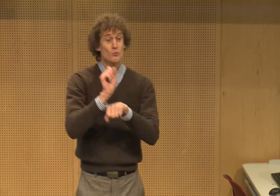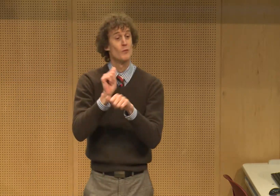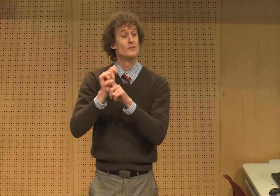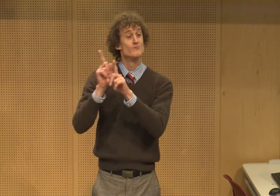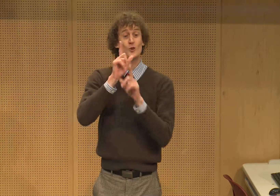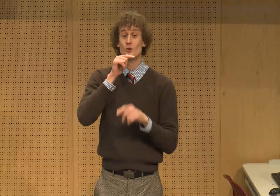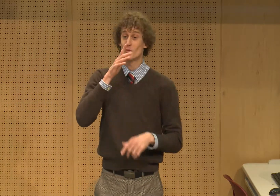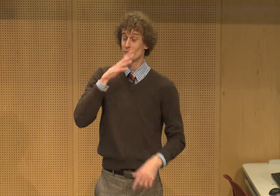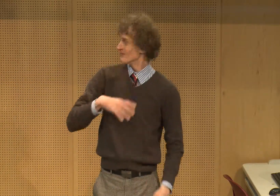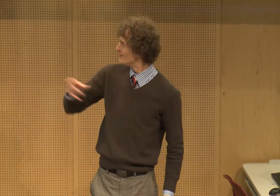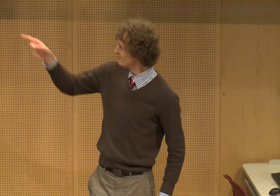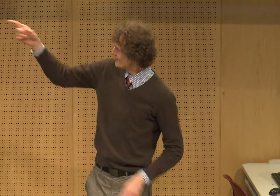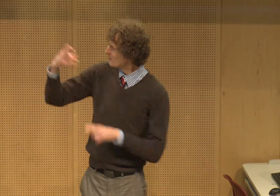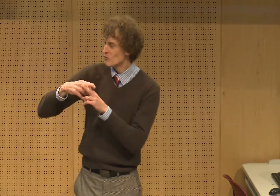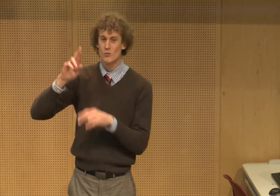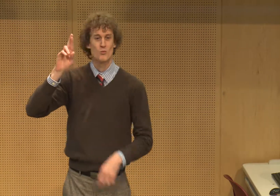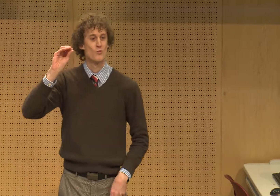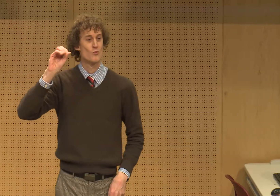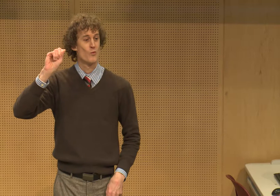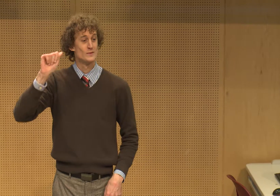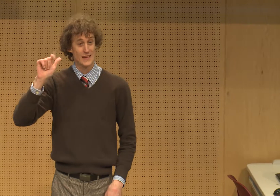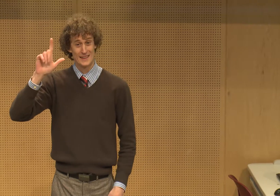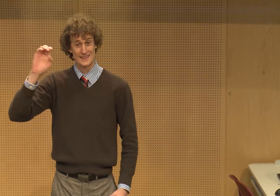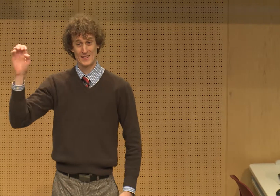and I was able to learn a lot.